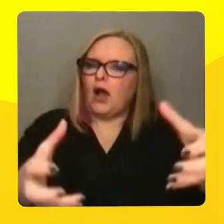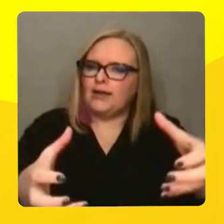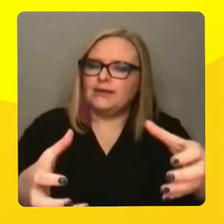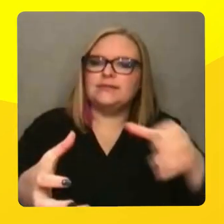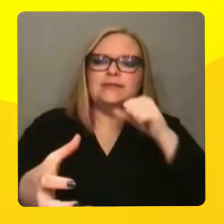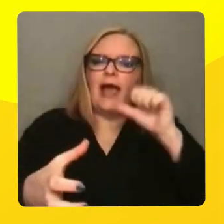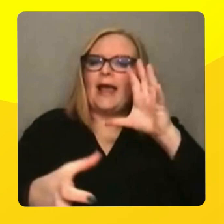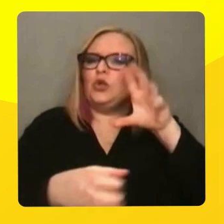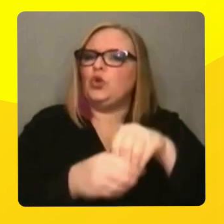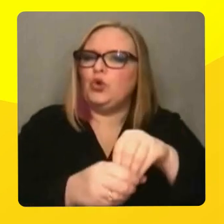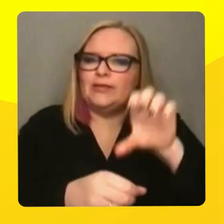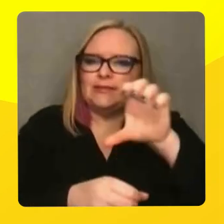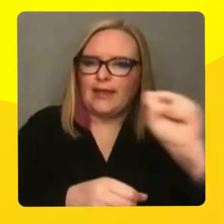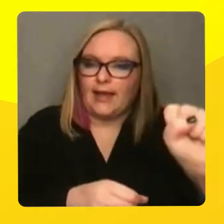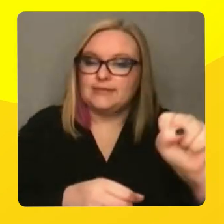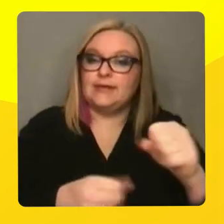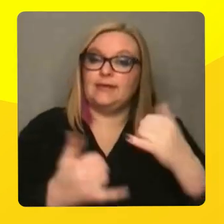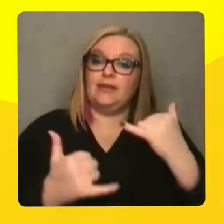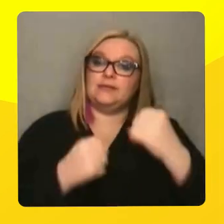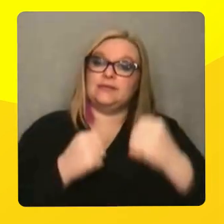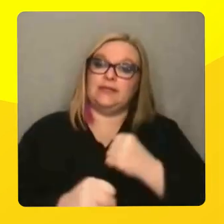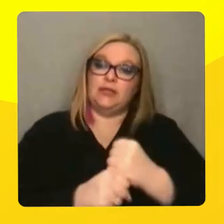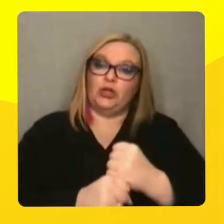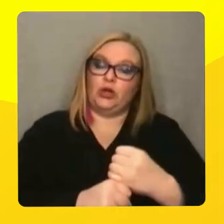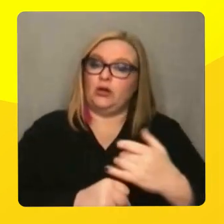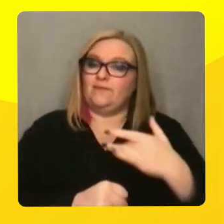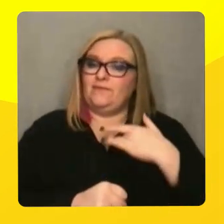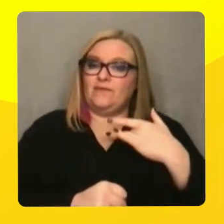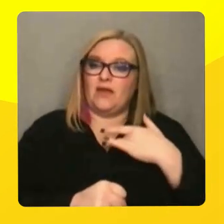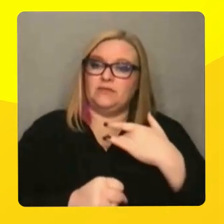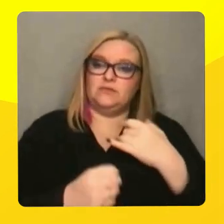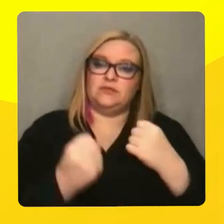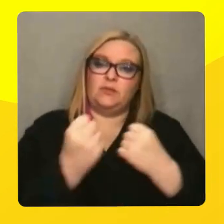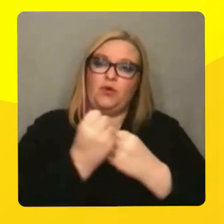This year alone, I've helped support eight grant proposals beyond